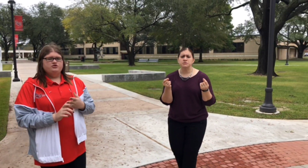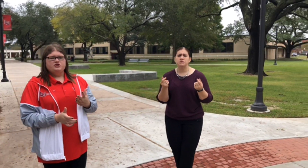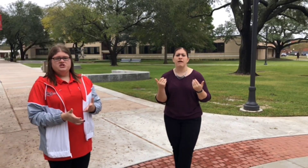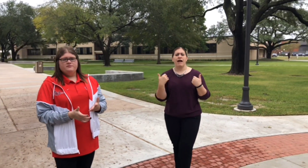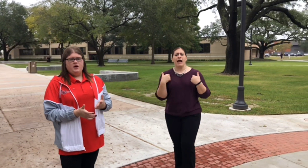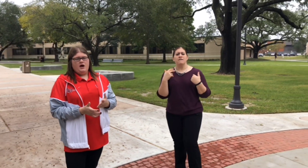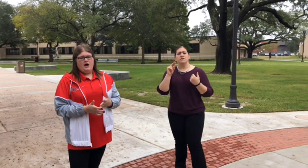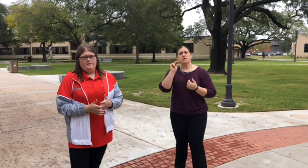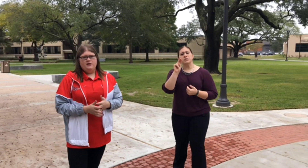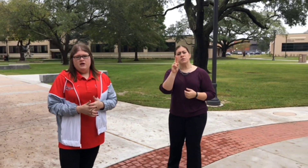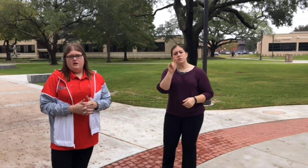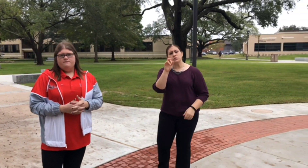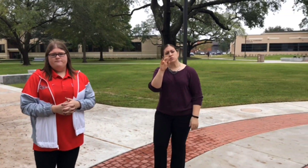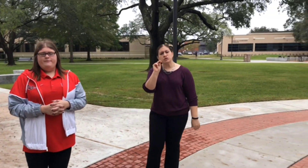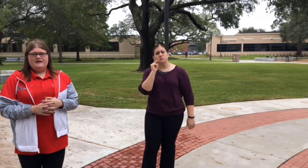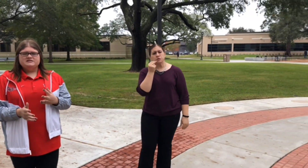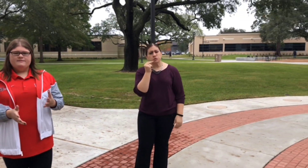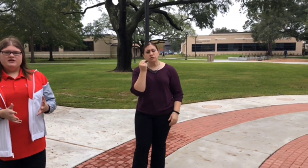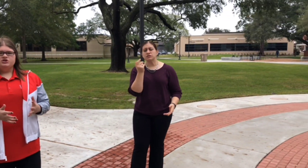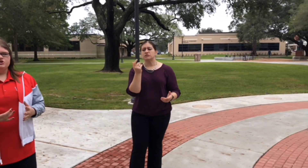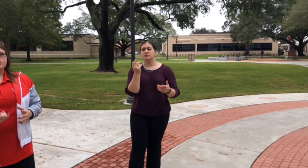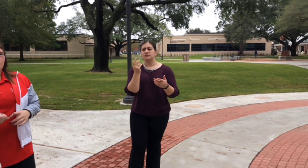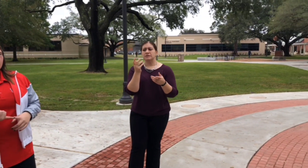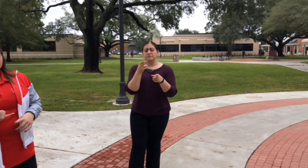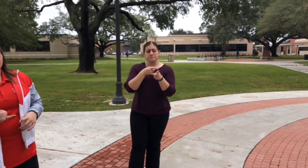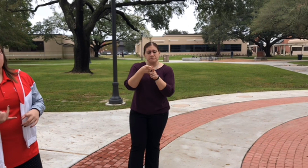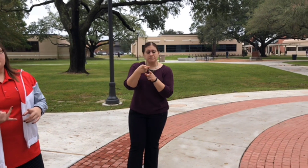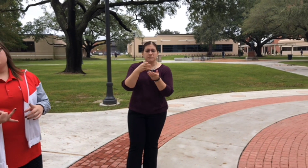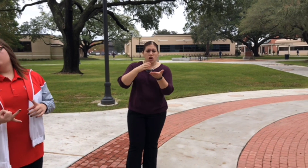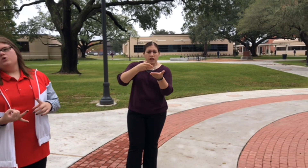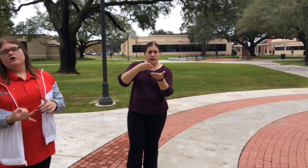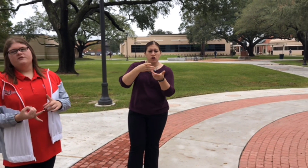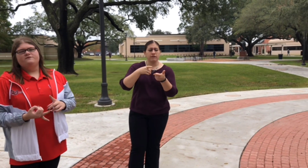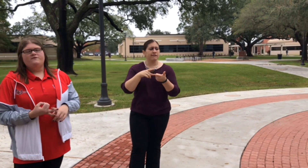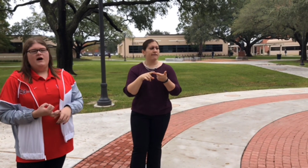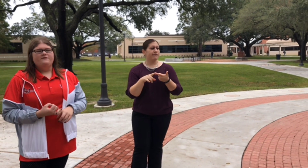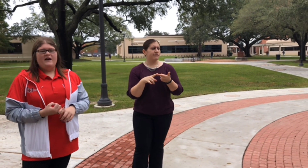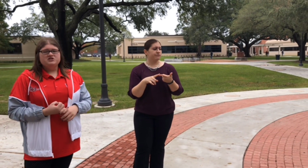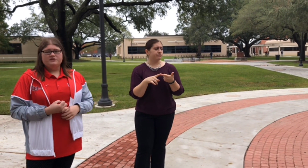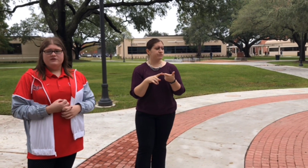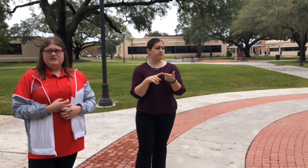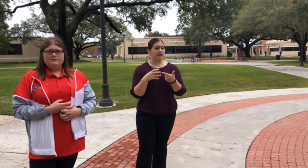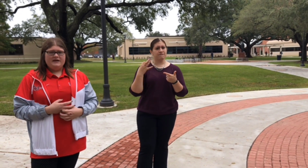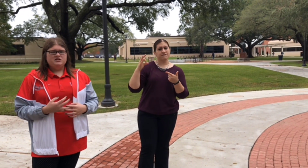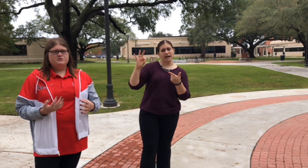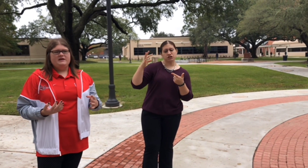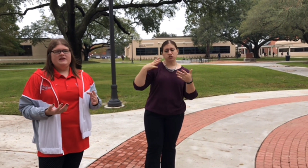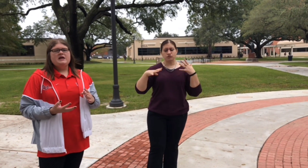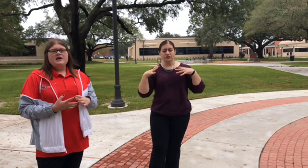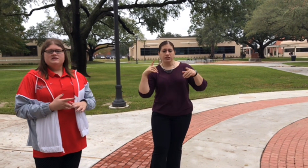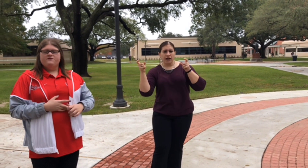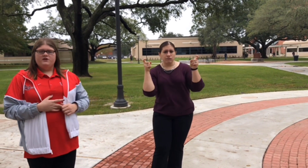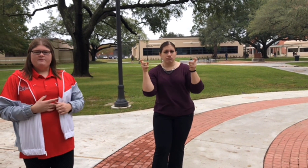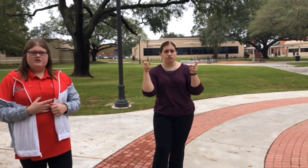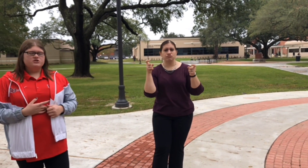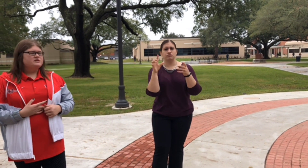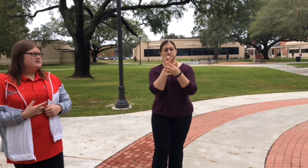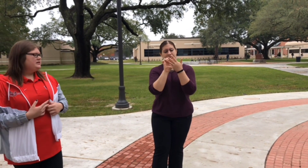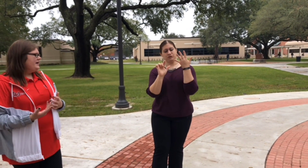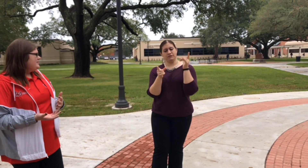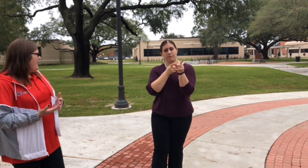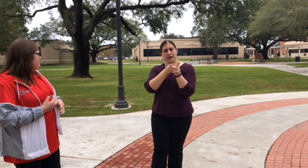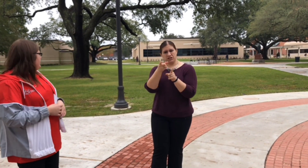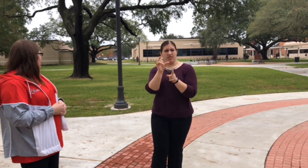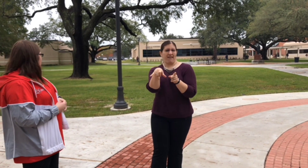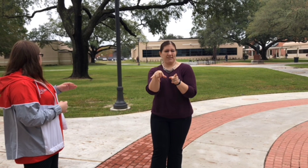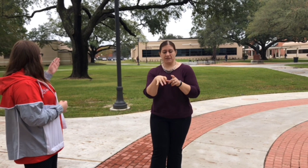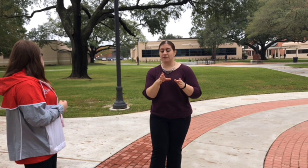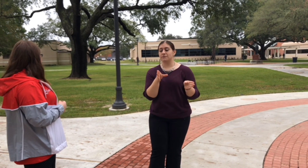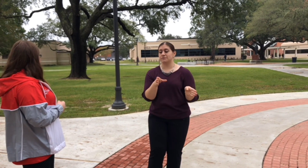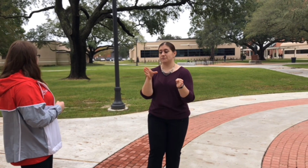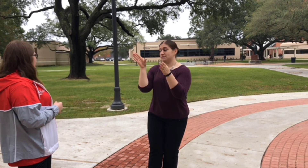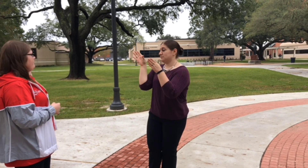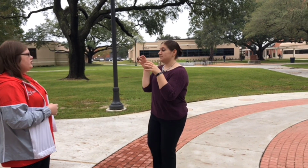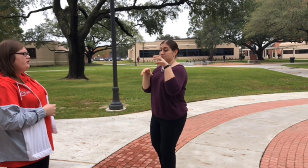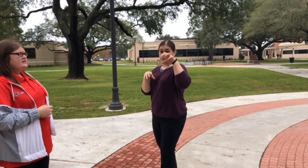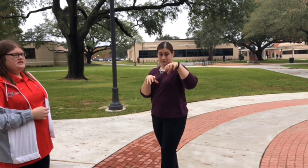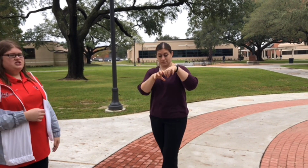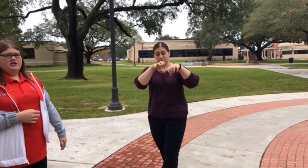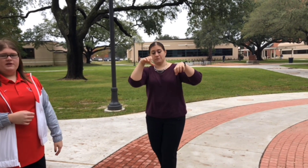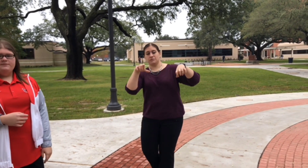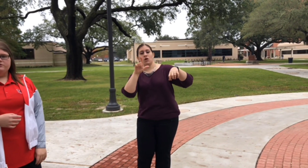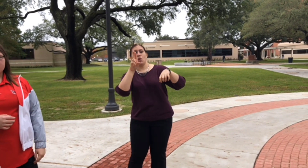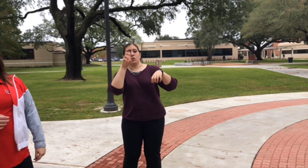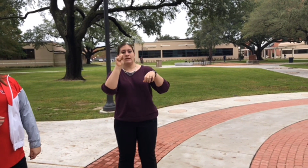nutrition-based majors, culinary, fashion and retail management. Beside that is the have our Lucas engineering building